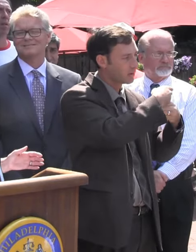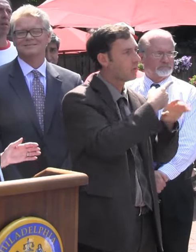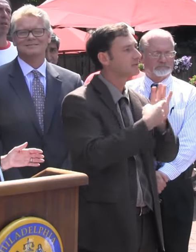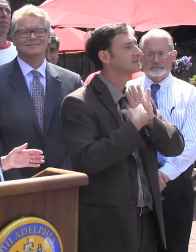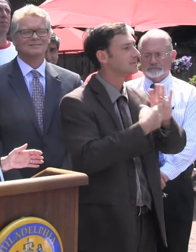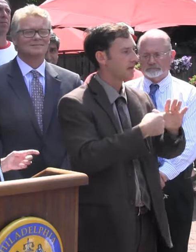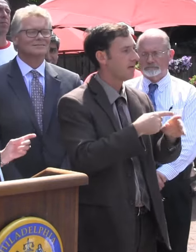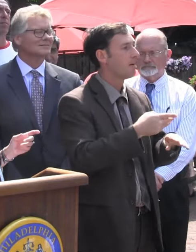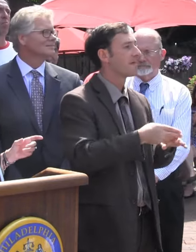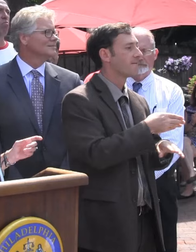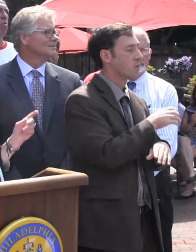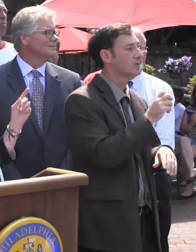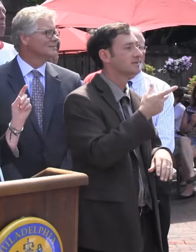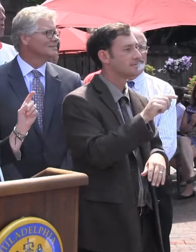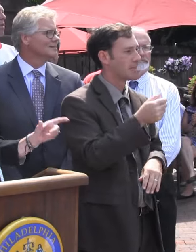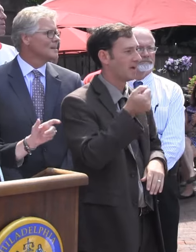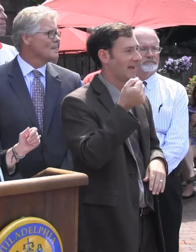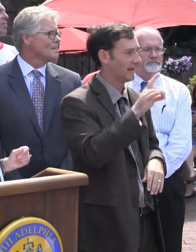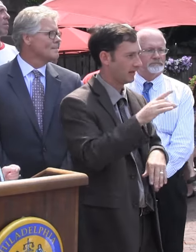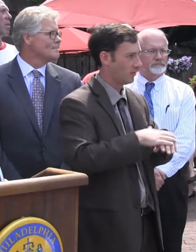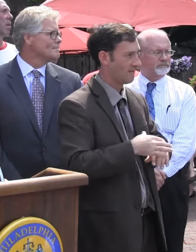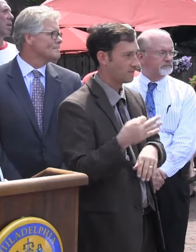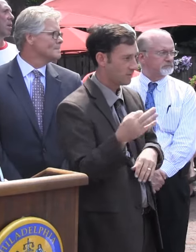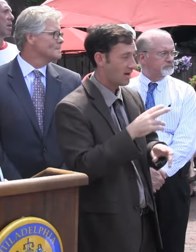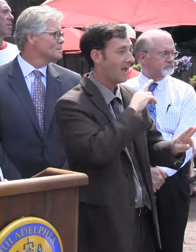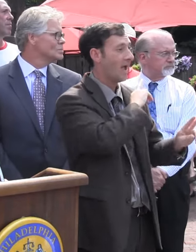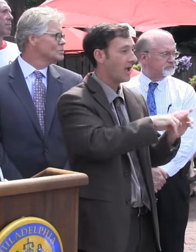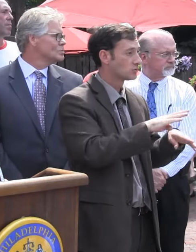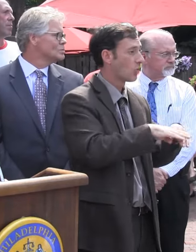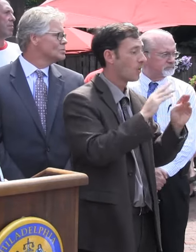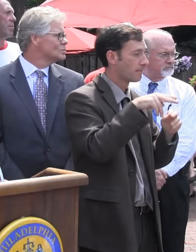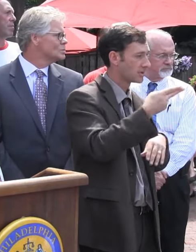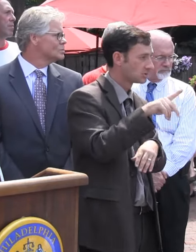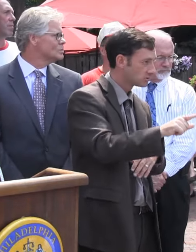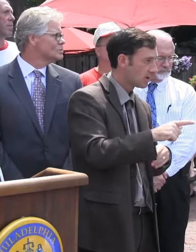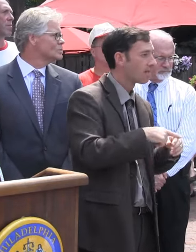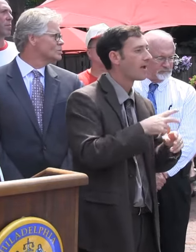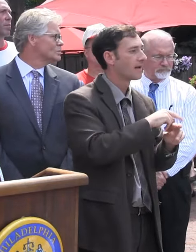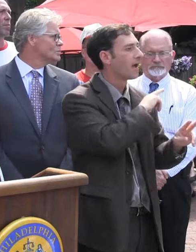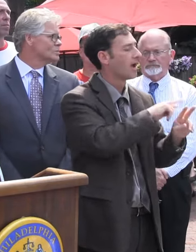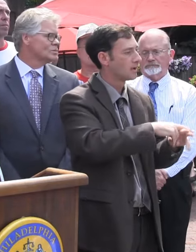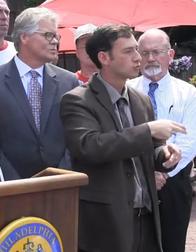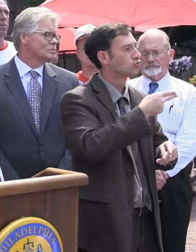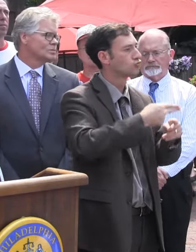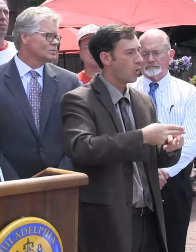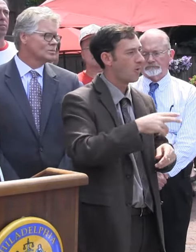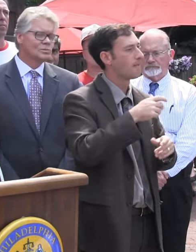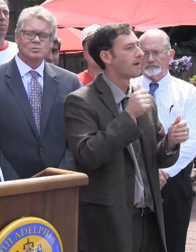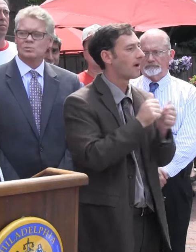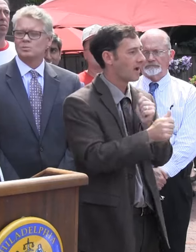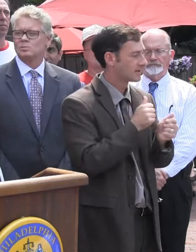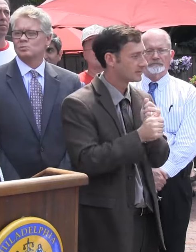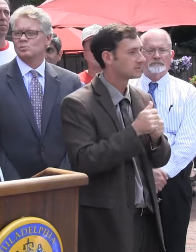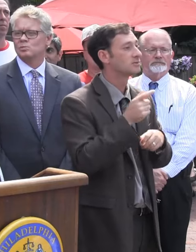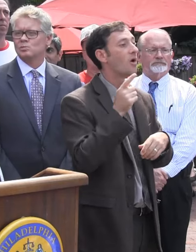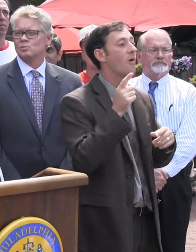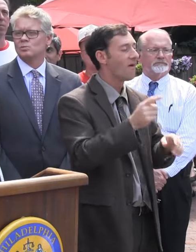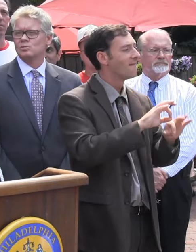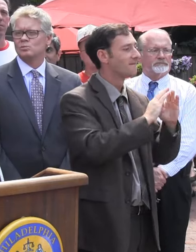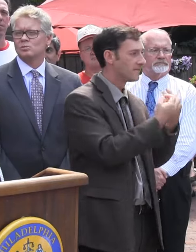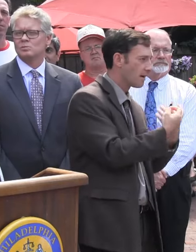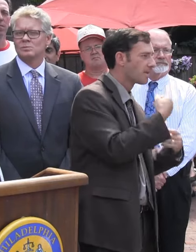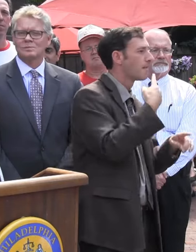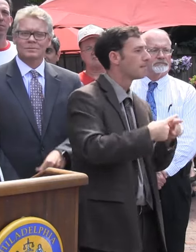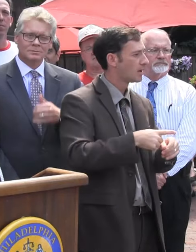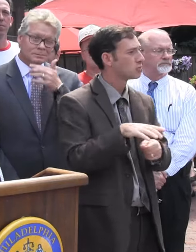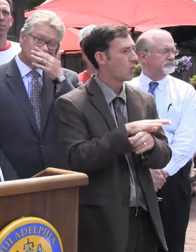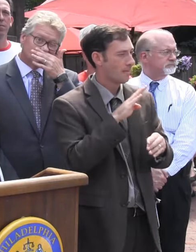18th, including #openinPHL and #romecontest so a family and a local business will win